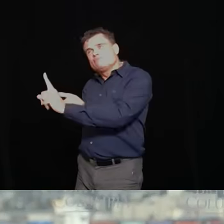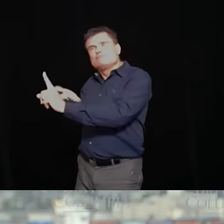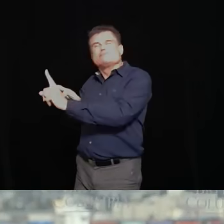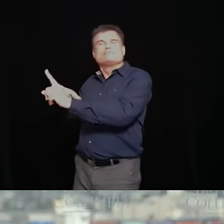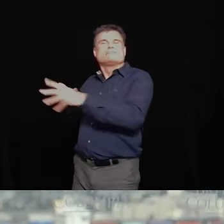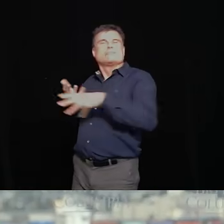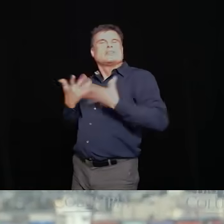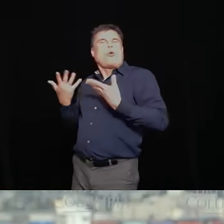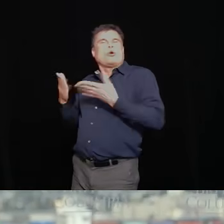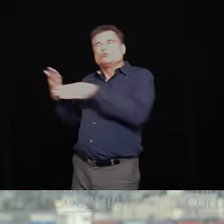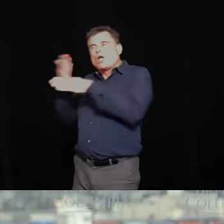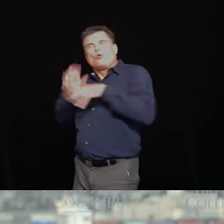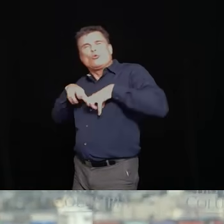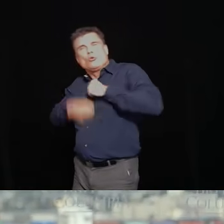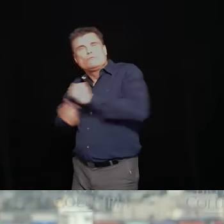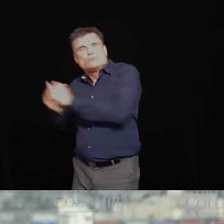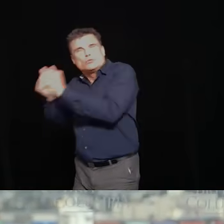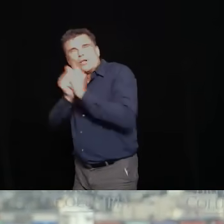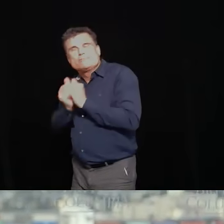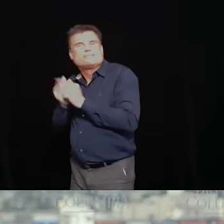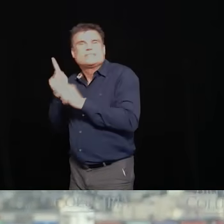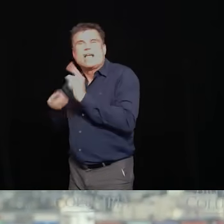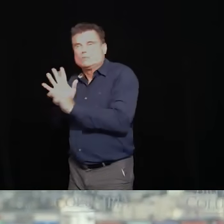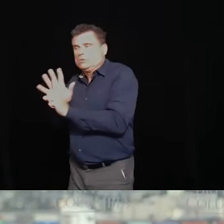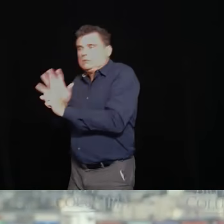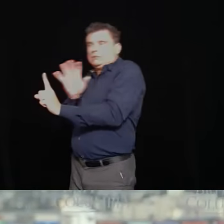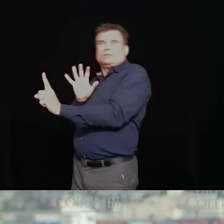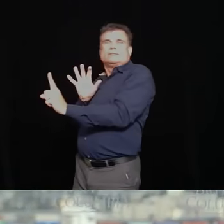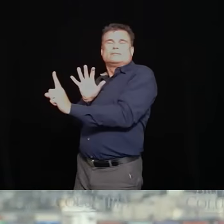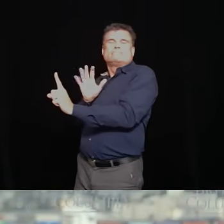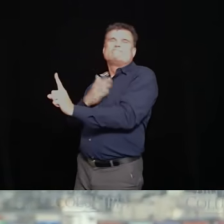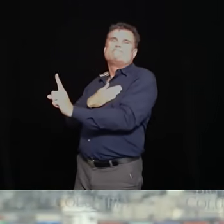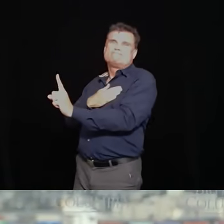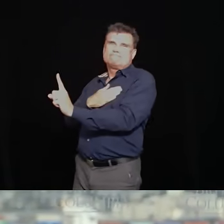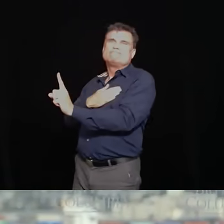Due to the effective safety plans that we had in place and people being able to